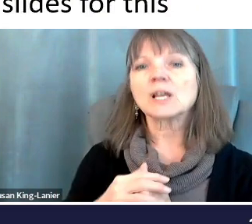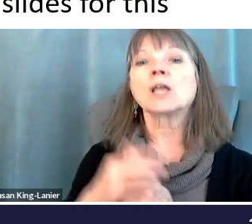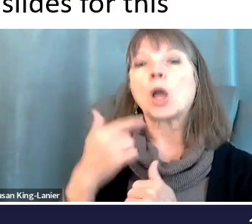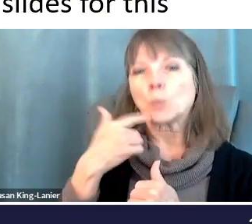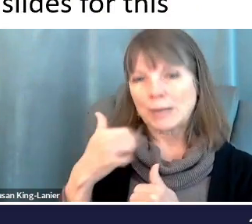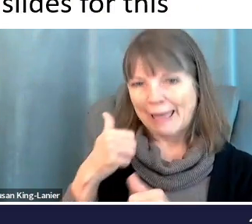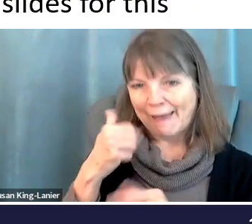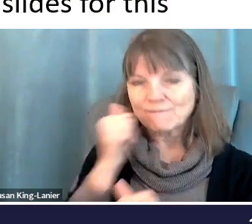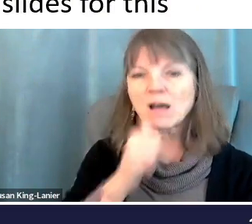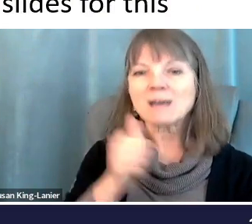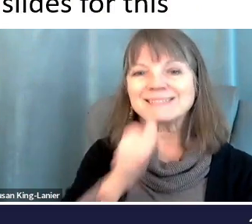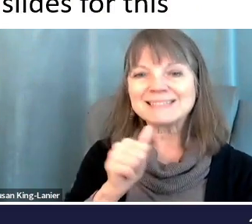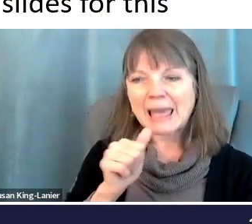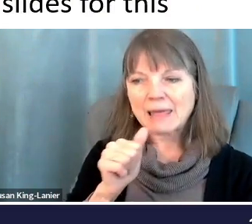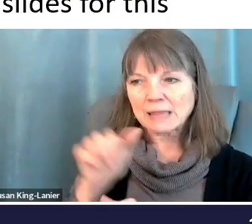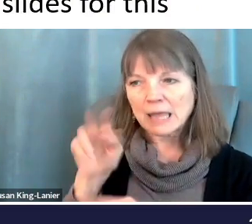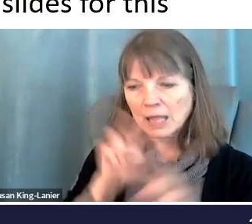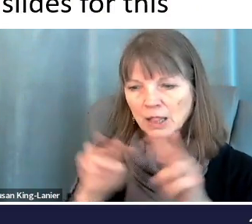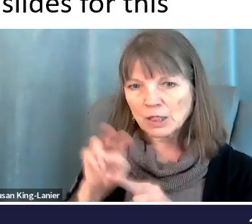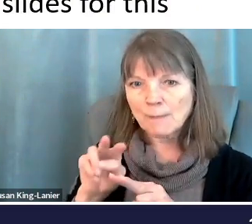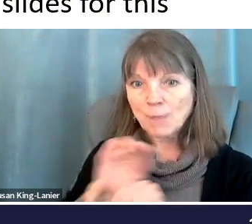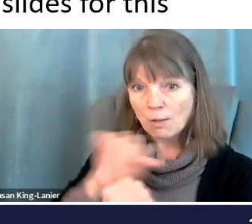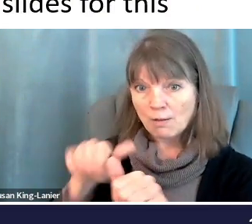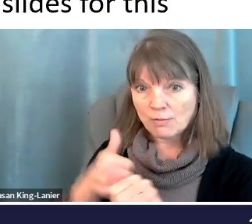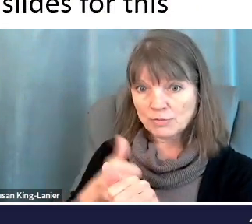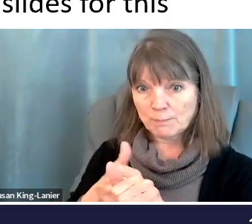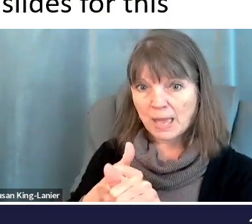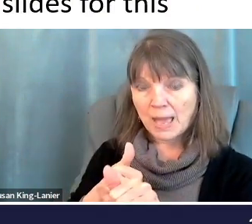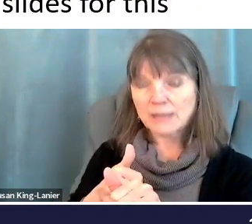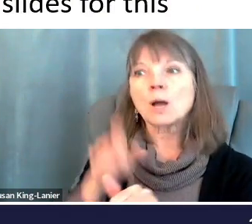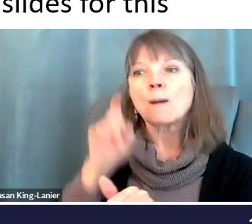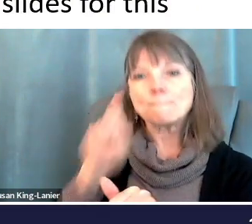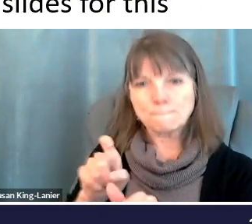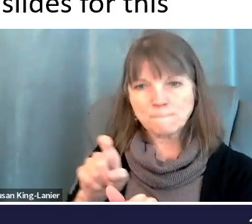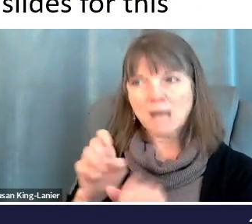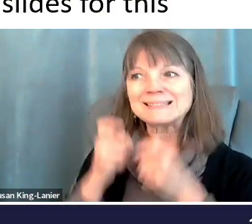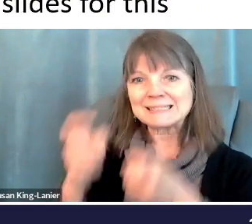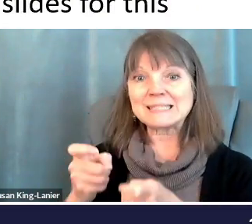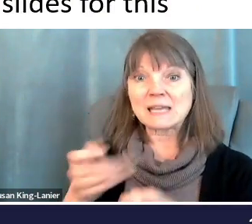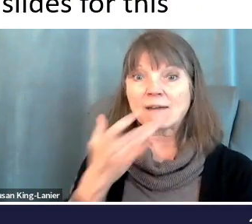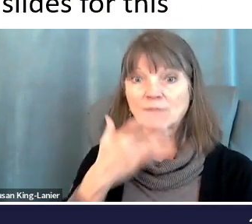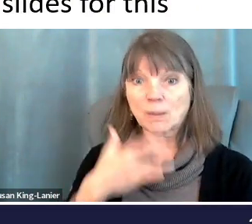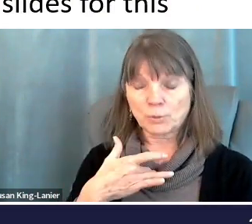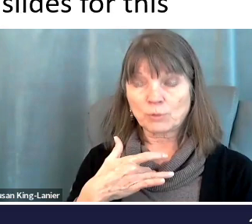So we actually do run a daily job on the back end and we check birth dates 'cause that is required when an individual is enrolled.